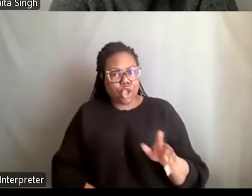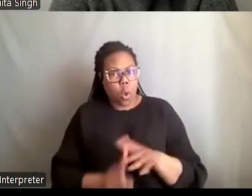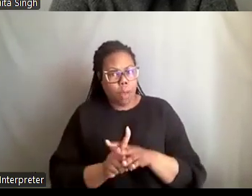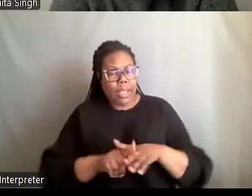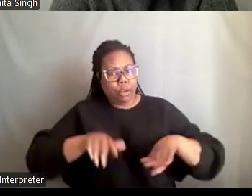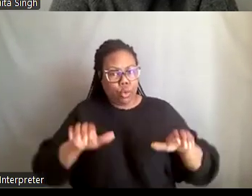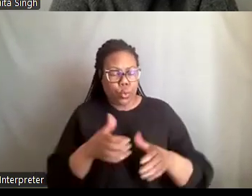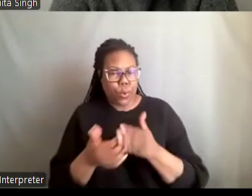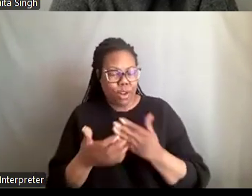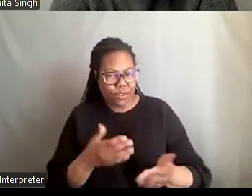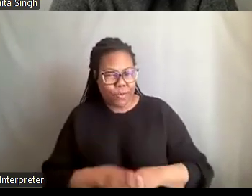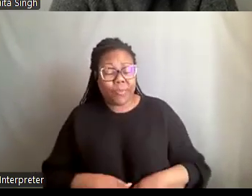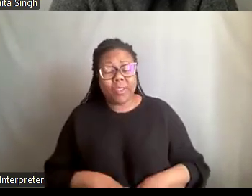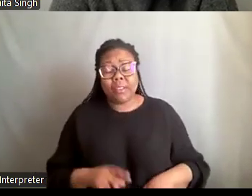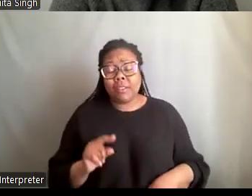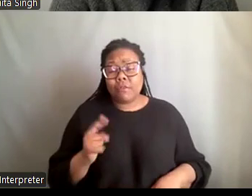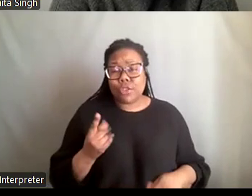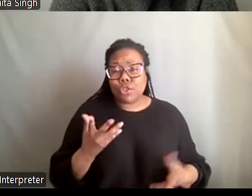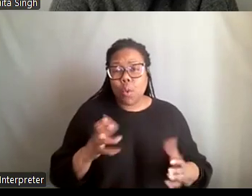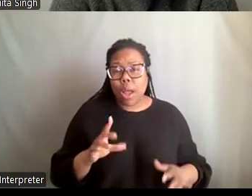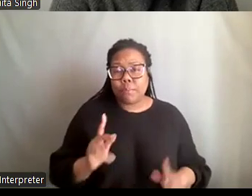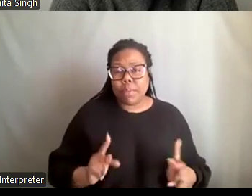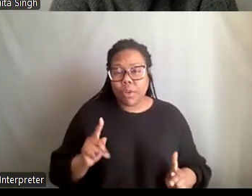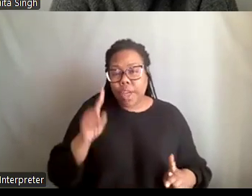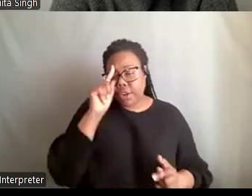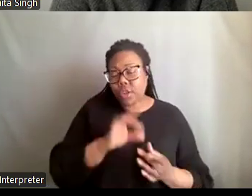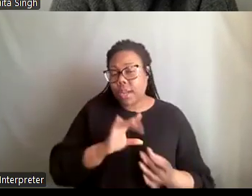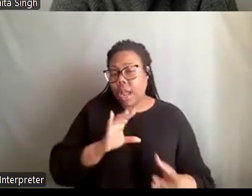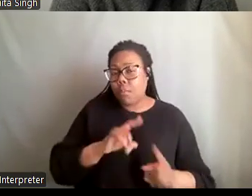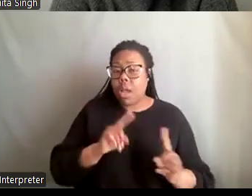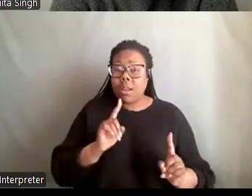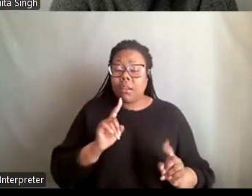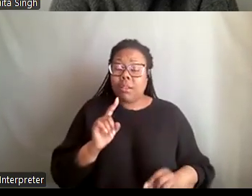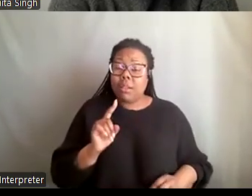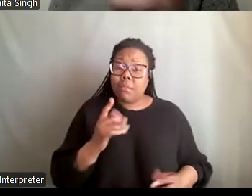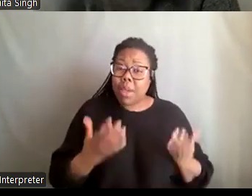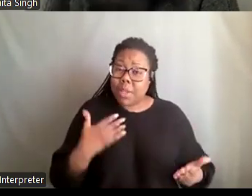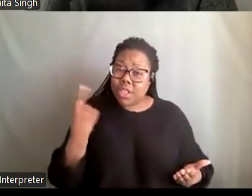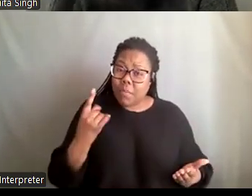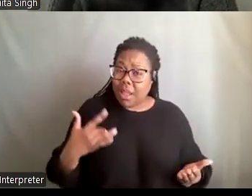to show up to whatever it is you're doing in that room. First of all, you don't want people that are checked out.